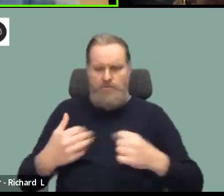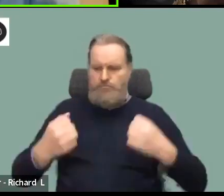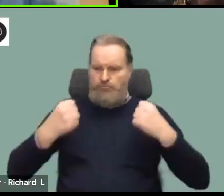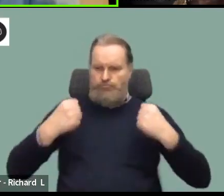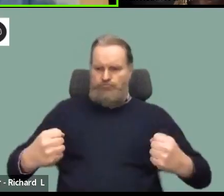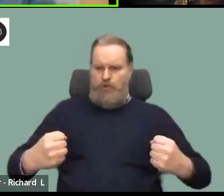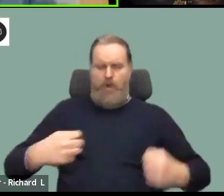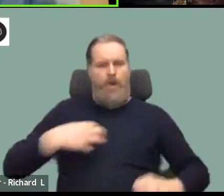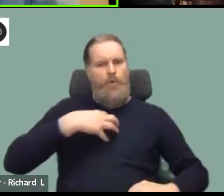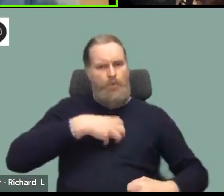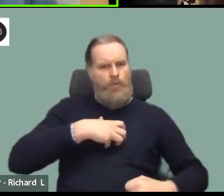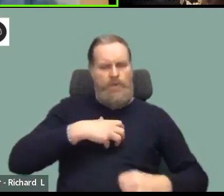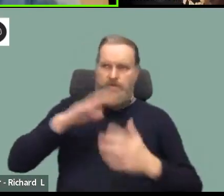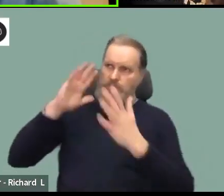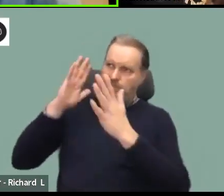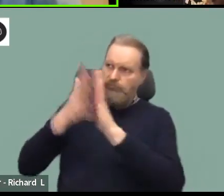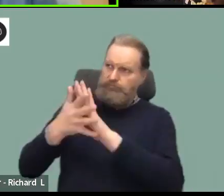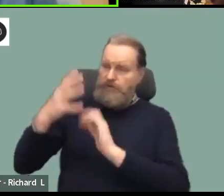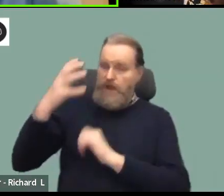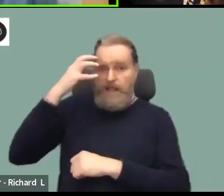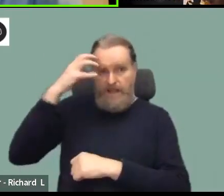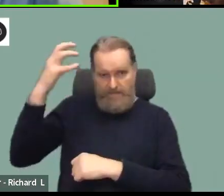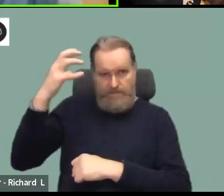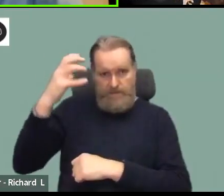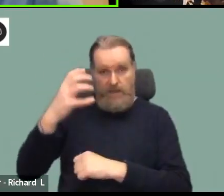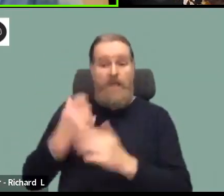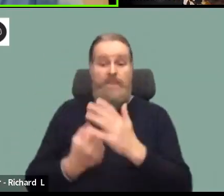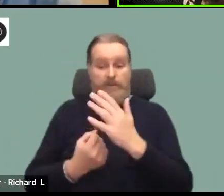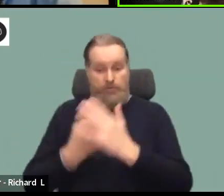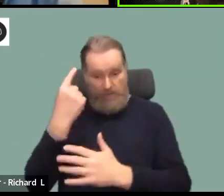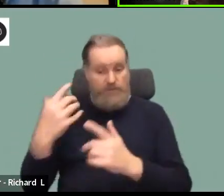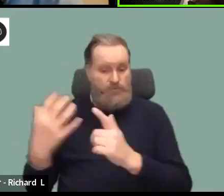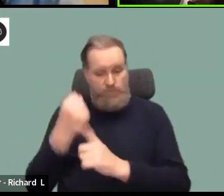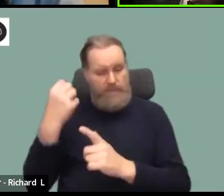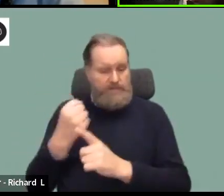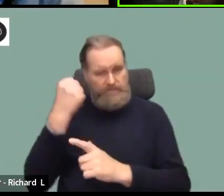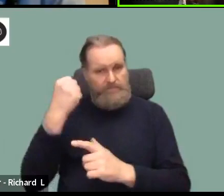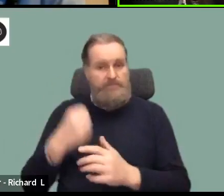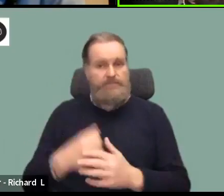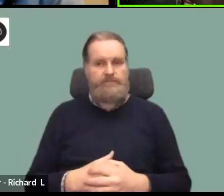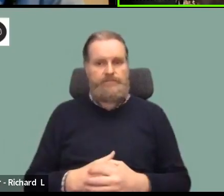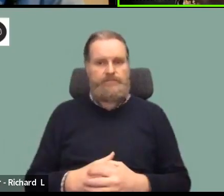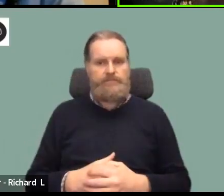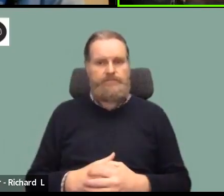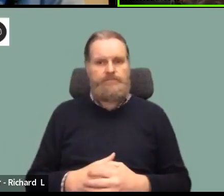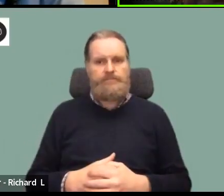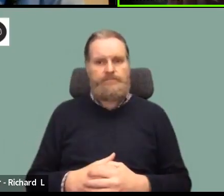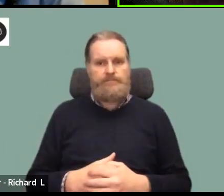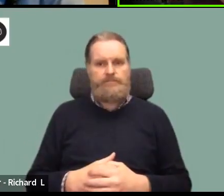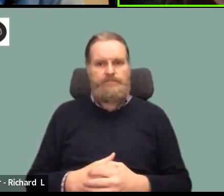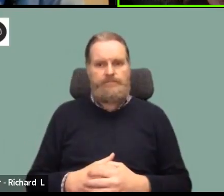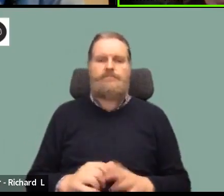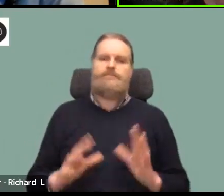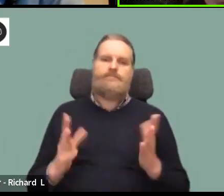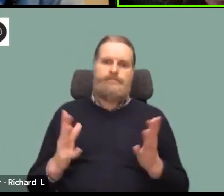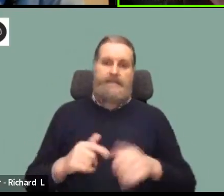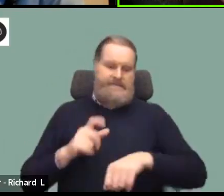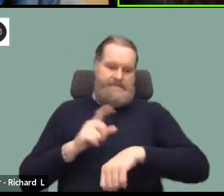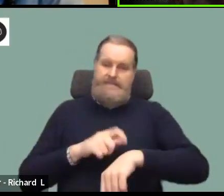the government in a difficult position and I think that's what we should really be thinking about, about the strength of the position. that we that we may be in and out we may be in our chance of winning something. Okay, thank you.